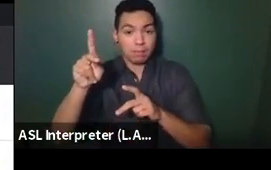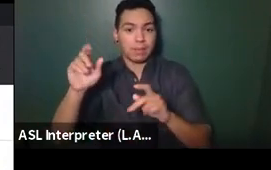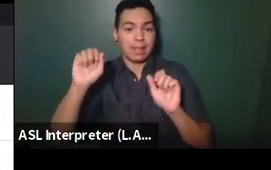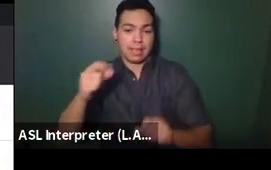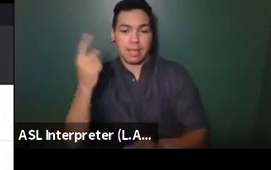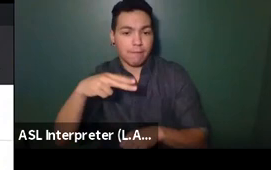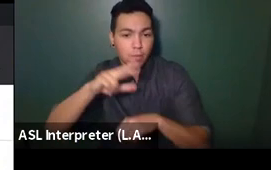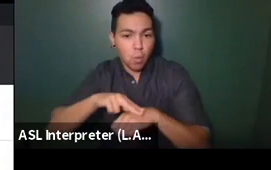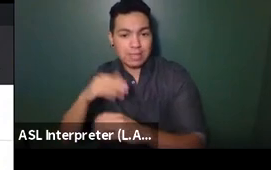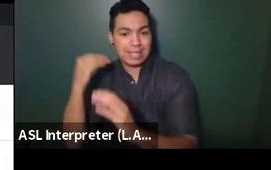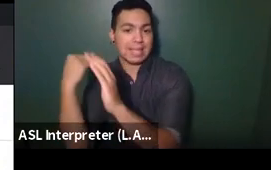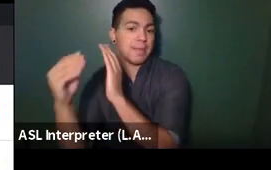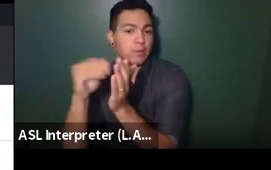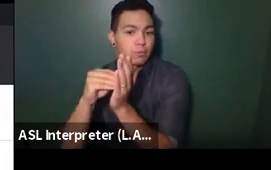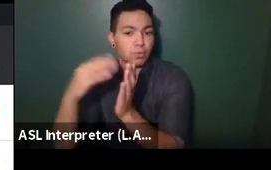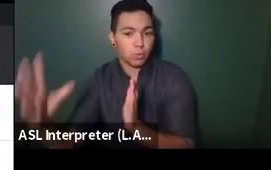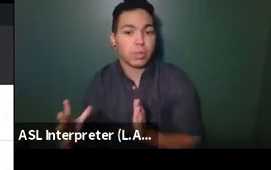Katherine Livick - ESD 112: email a student with the three dots.